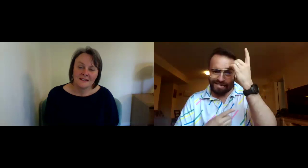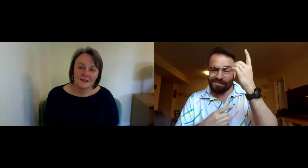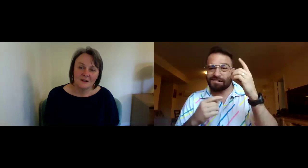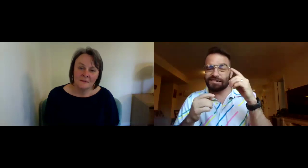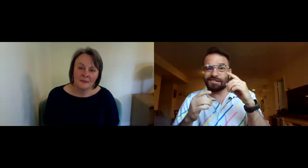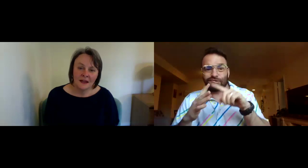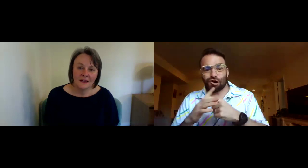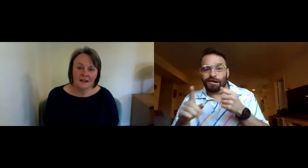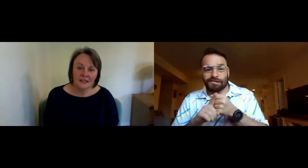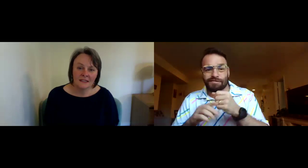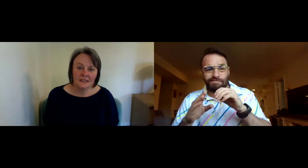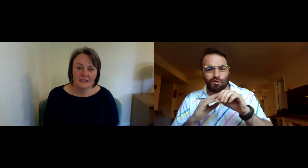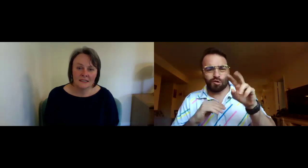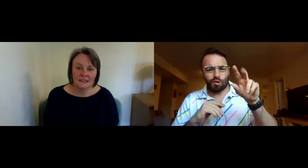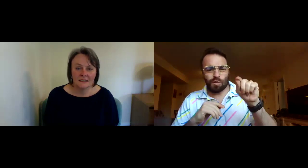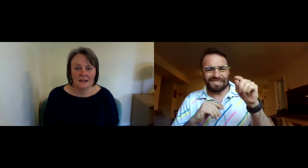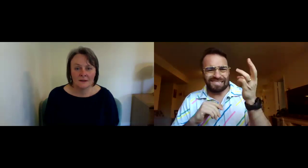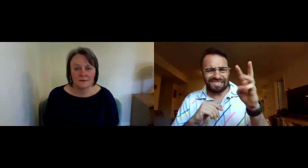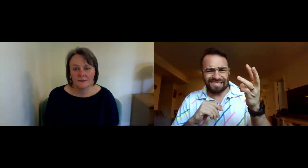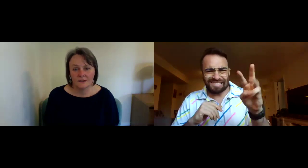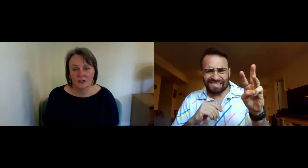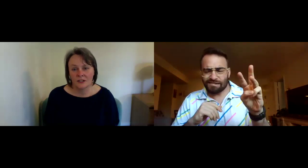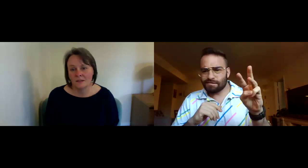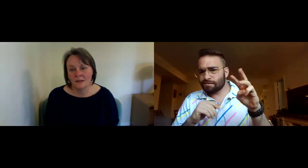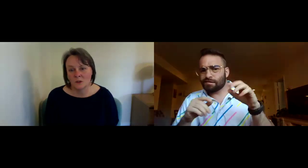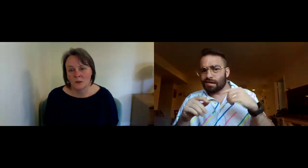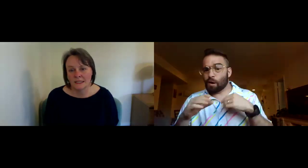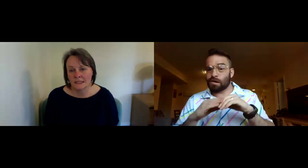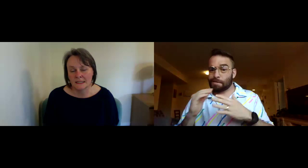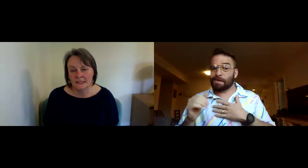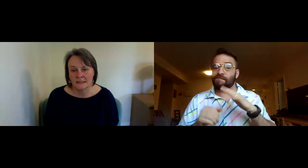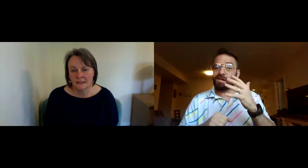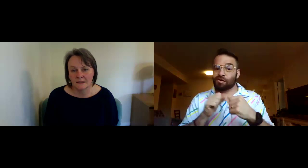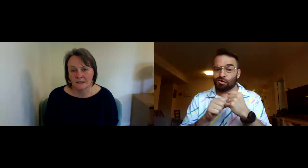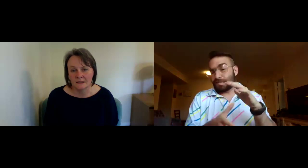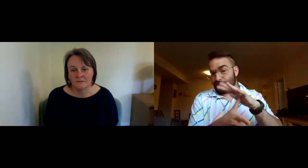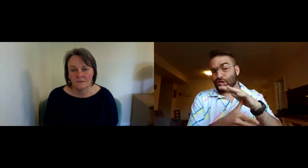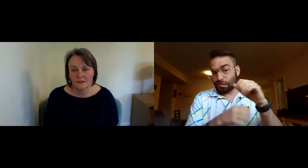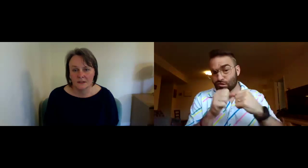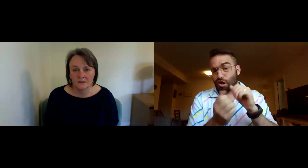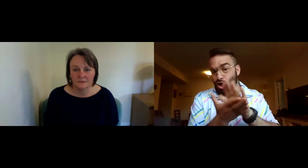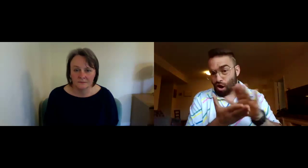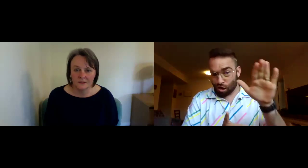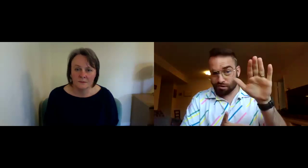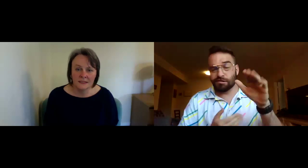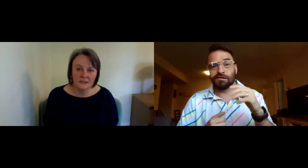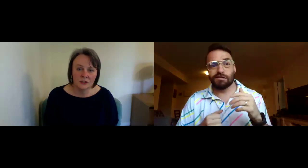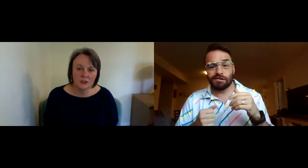So I got kidney disease. I started about 2016 suddenly, so it was my senior year